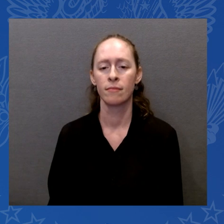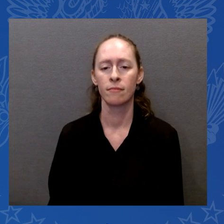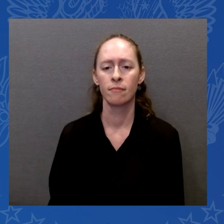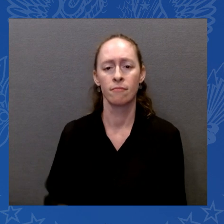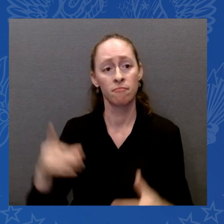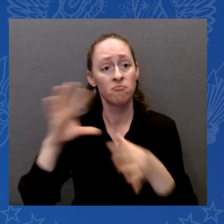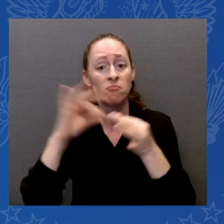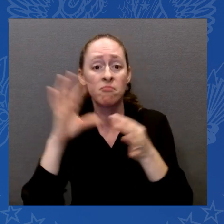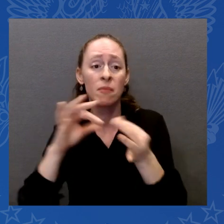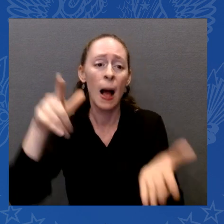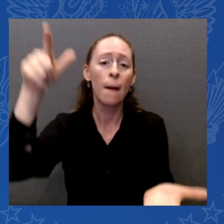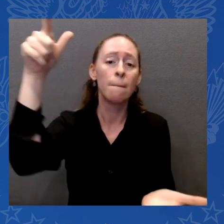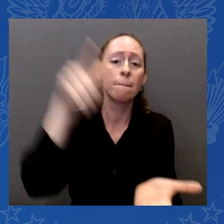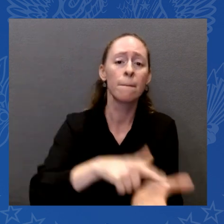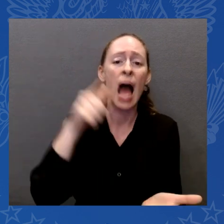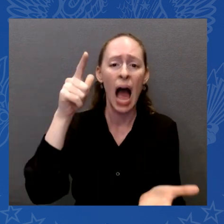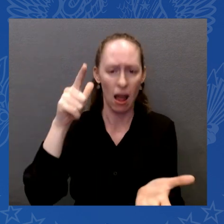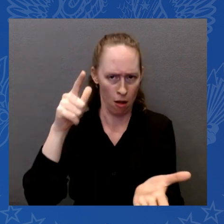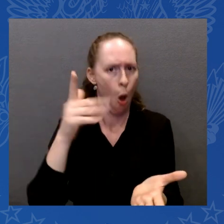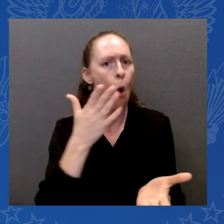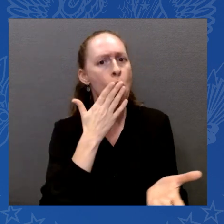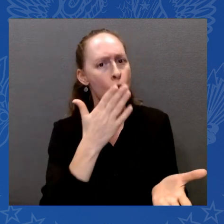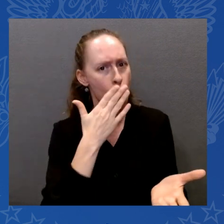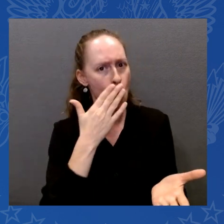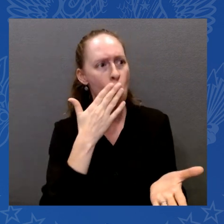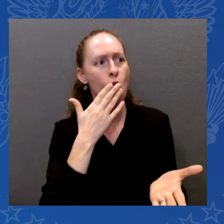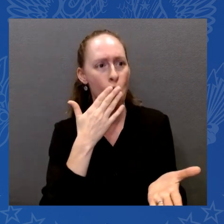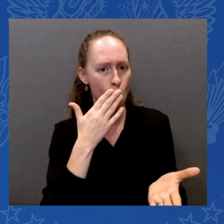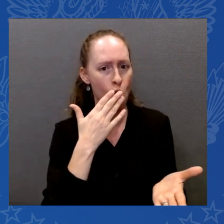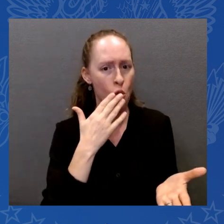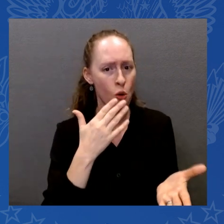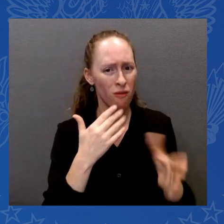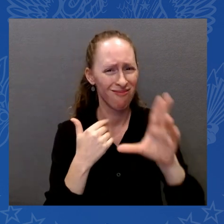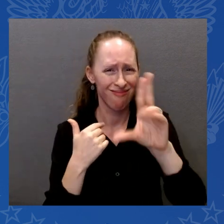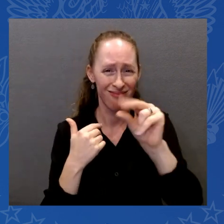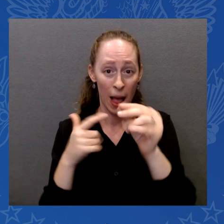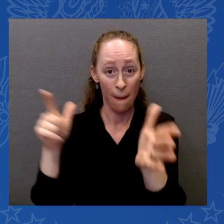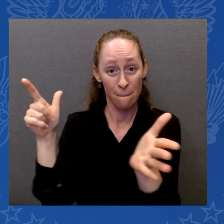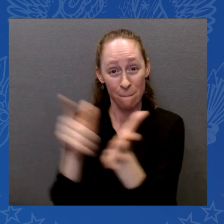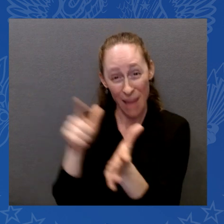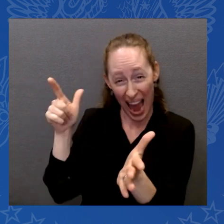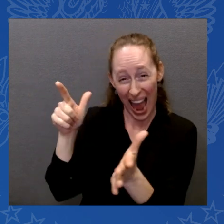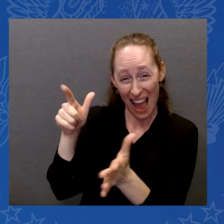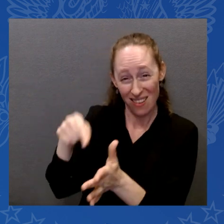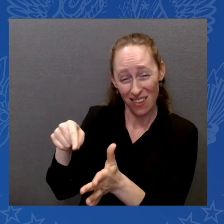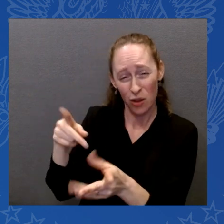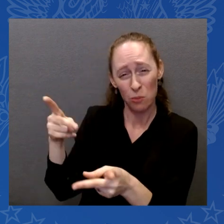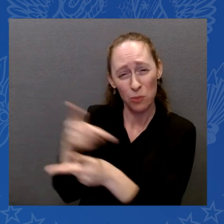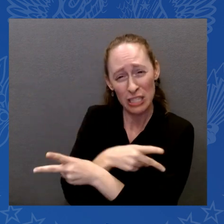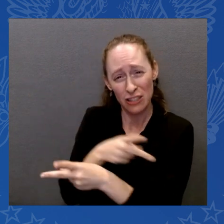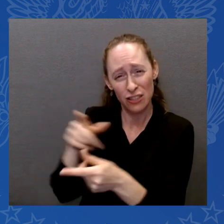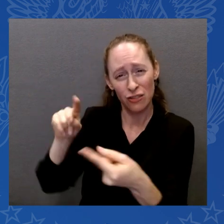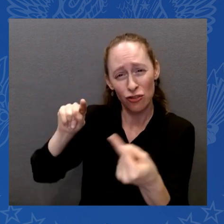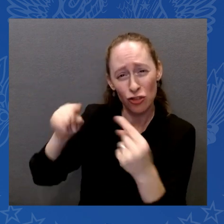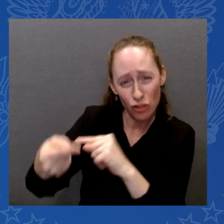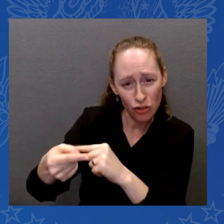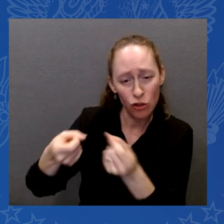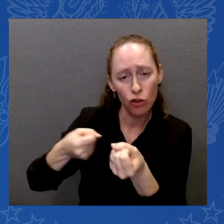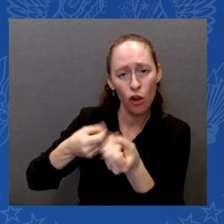it is actually these bands themselves that are harming our community. The ripples of facts that we see play out on the ground